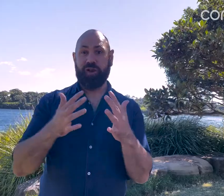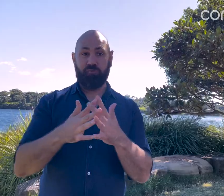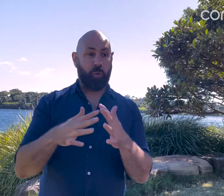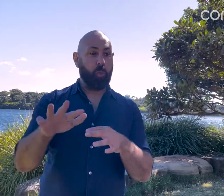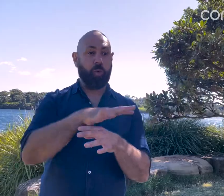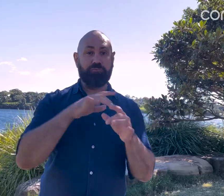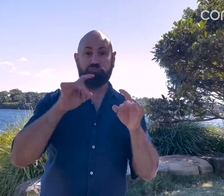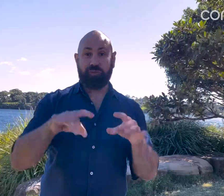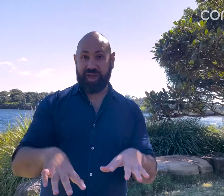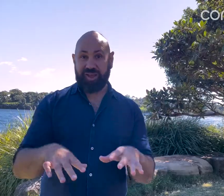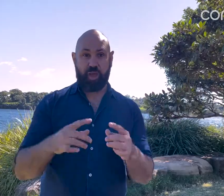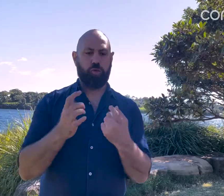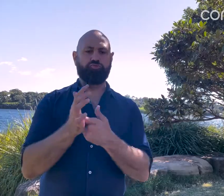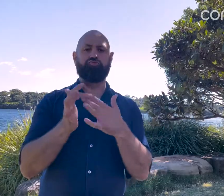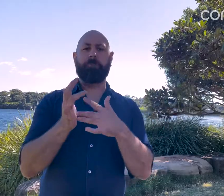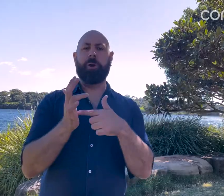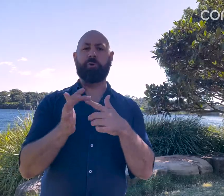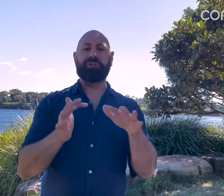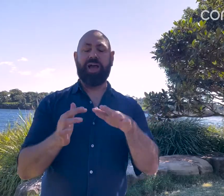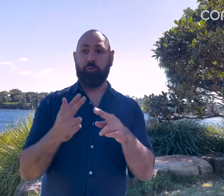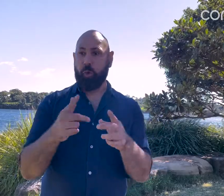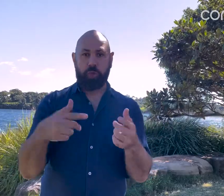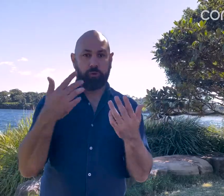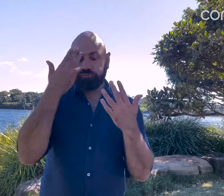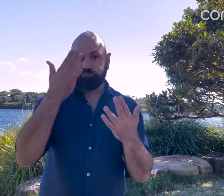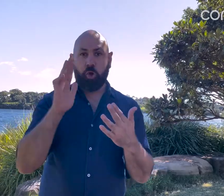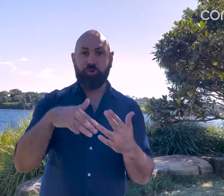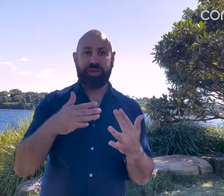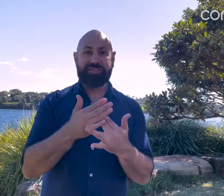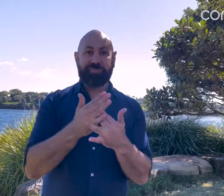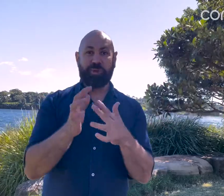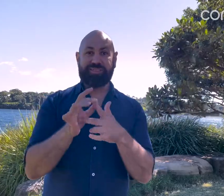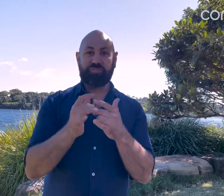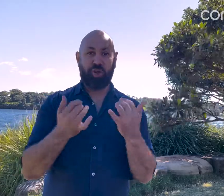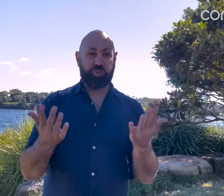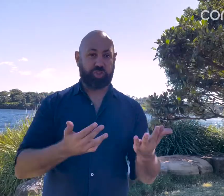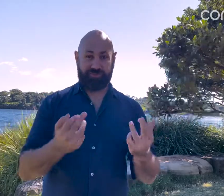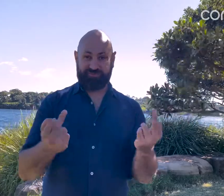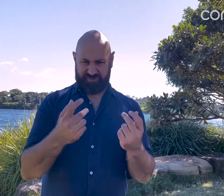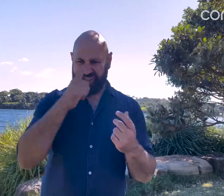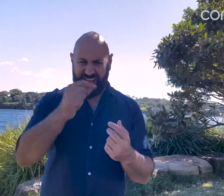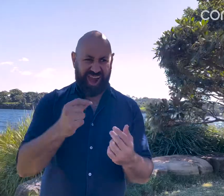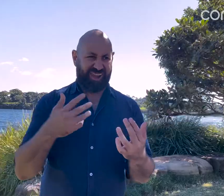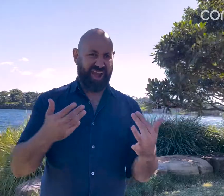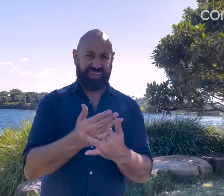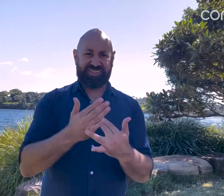and rural areas in NSW and across the country so people can access NDIS services